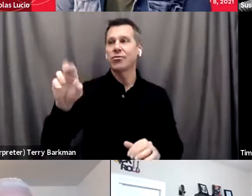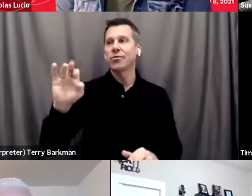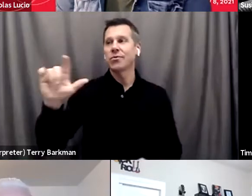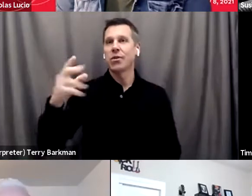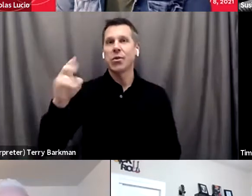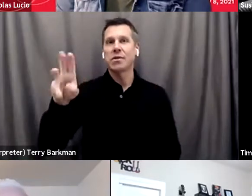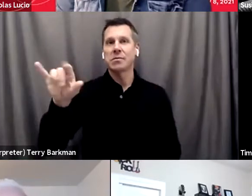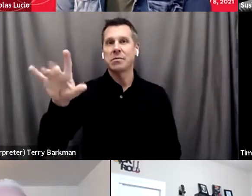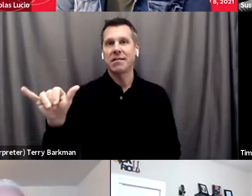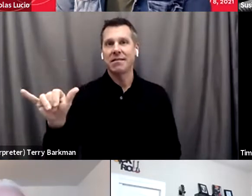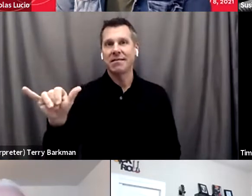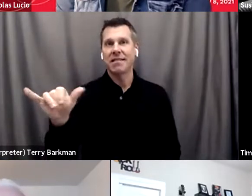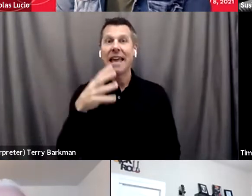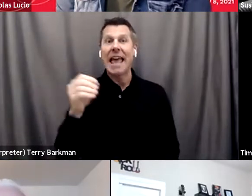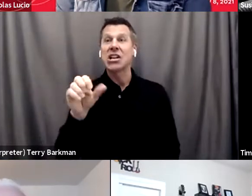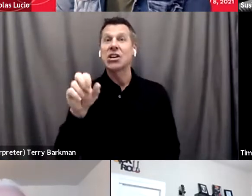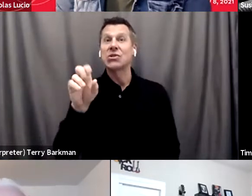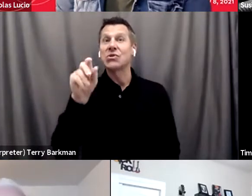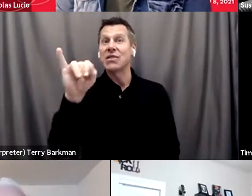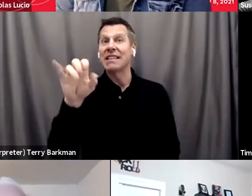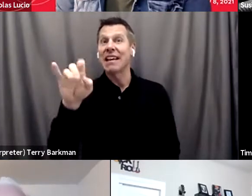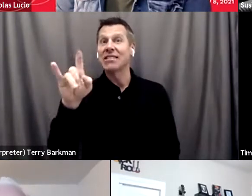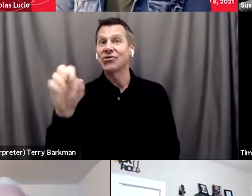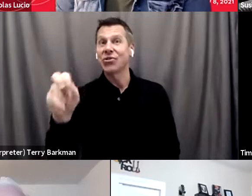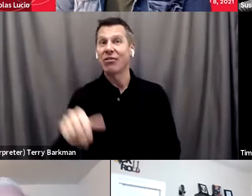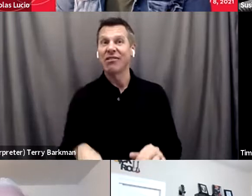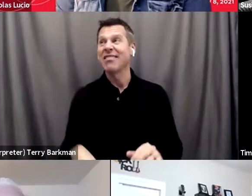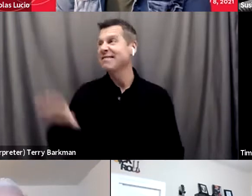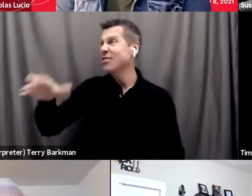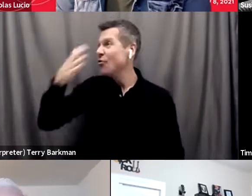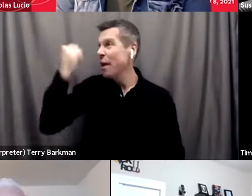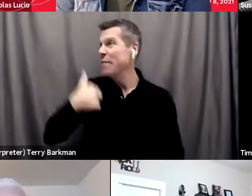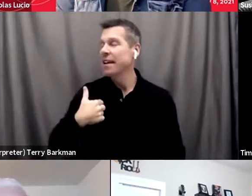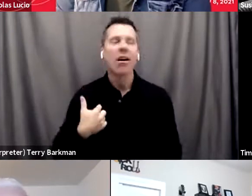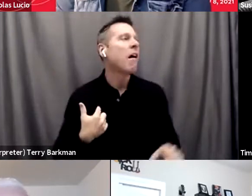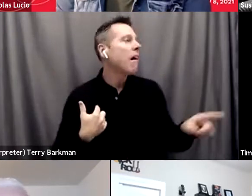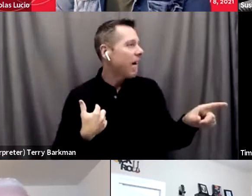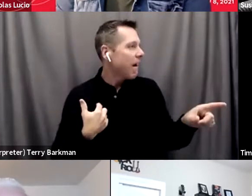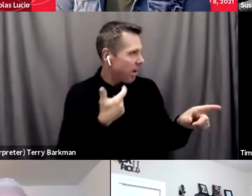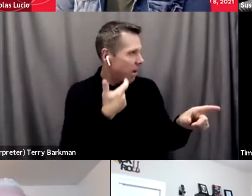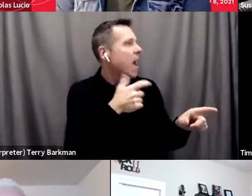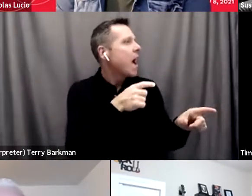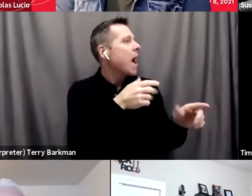Susi Nitzel: and Susan missile, don't forget me. Unknown: I did. I said you second Miss Suzy Q. Susi Nitzel: I'm not marrying you. Sorry.